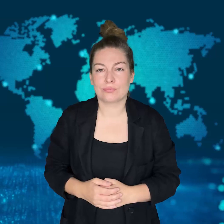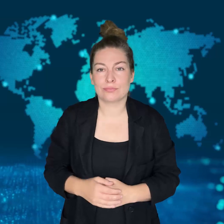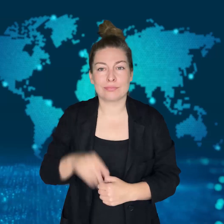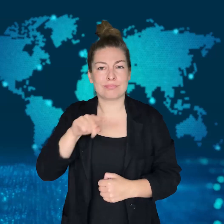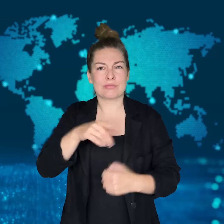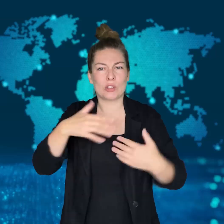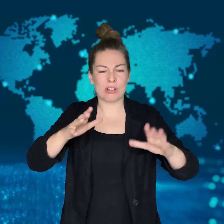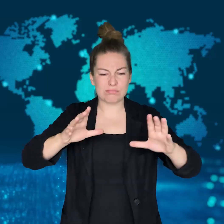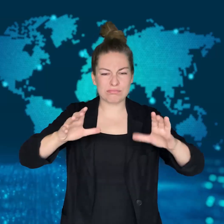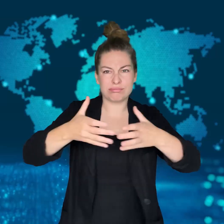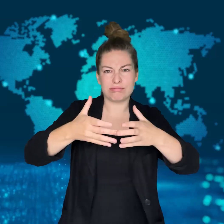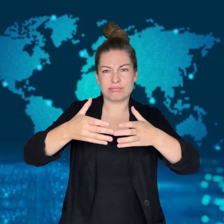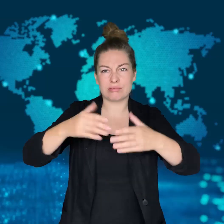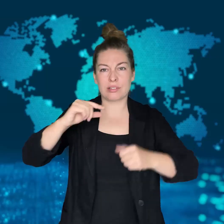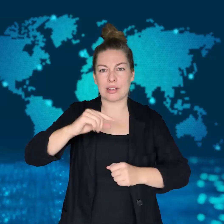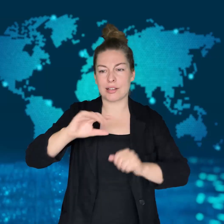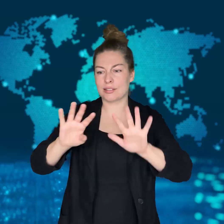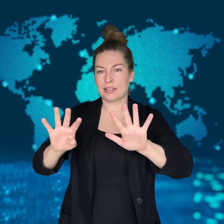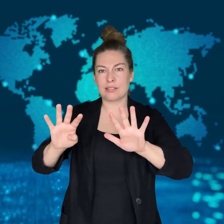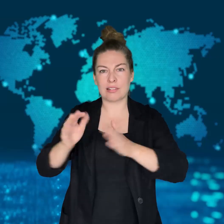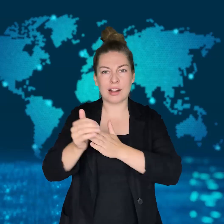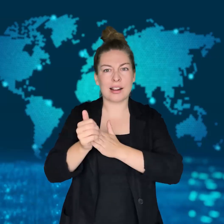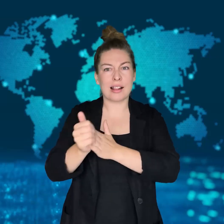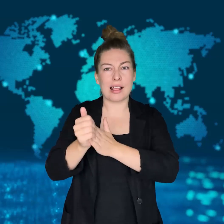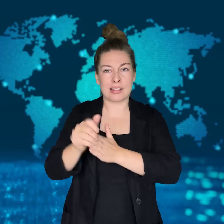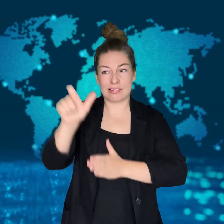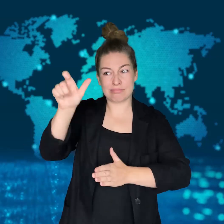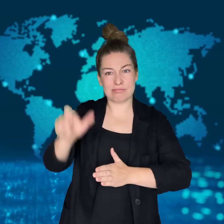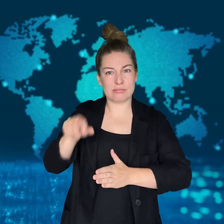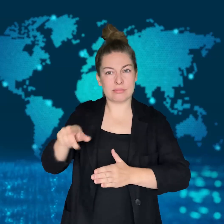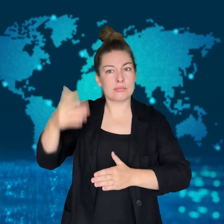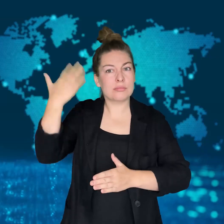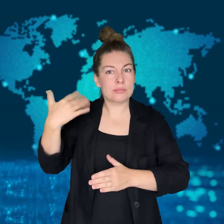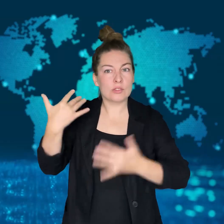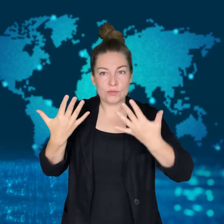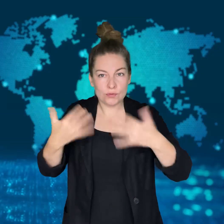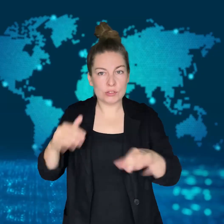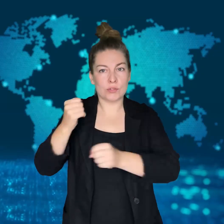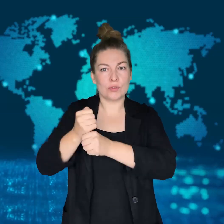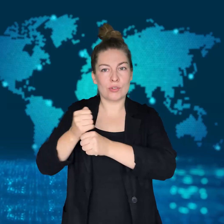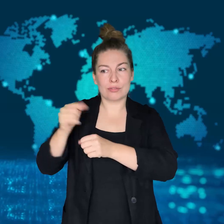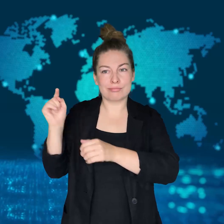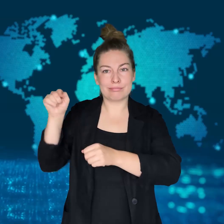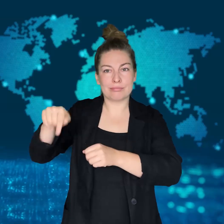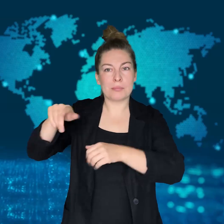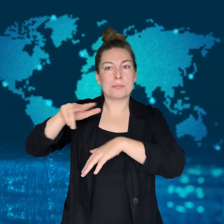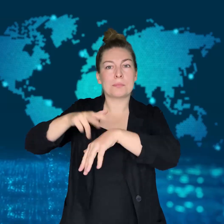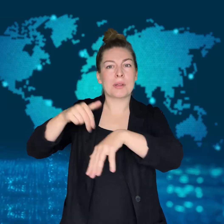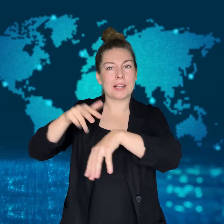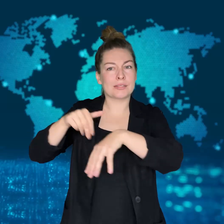A G9 leader who is a former police officer called